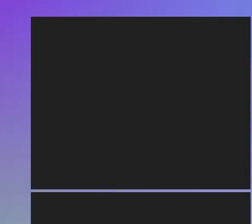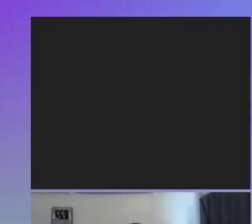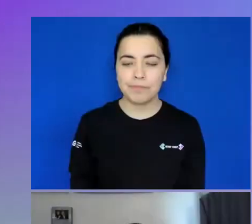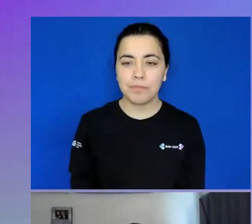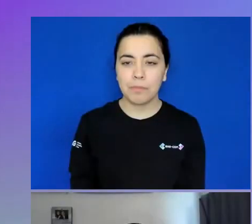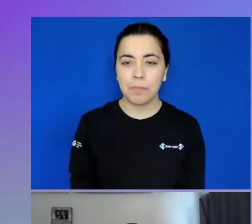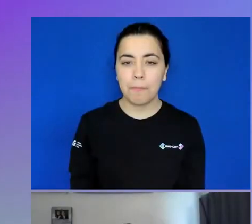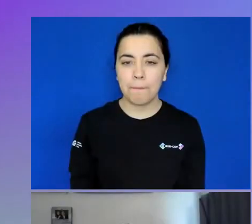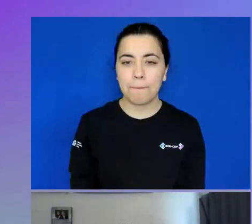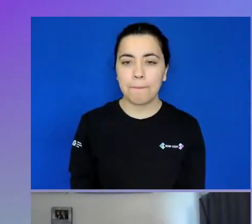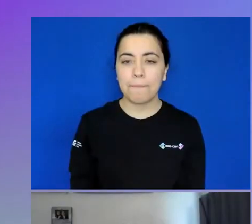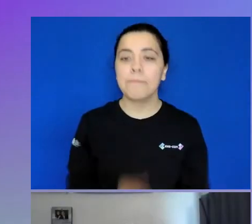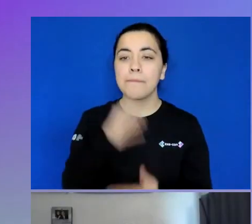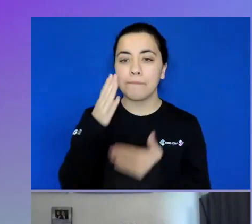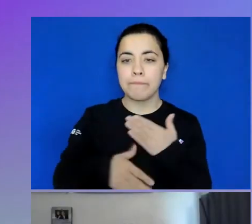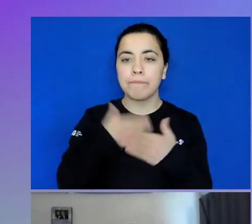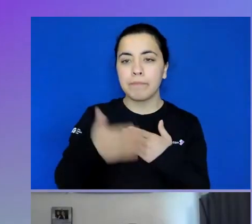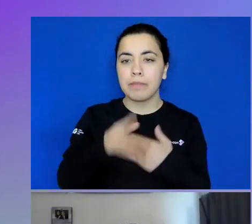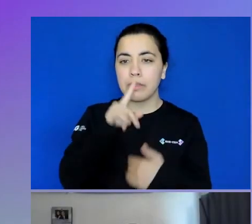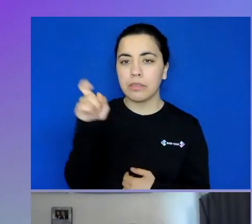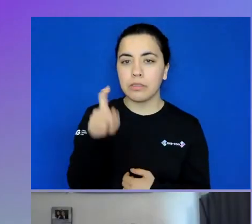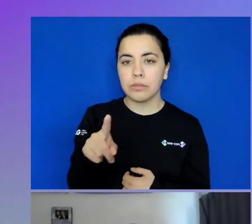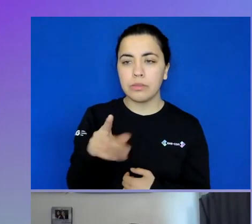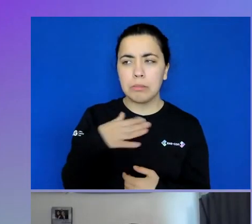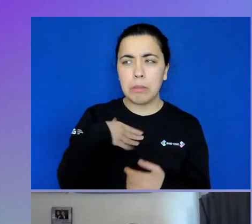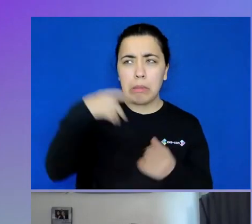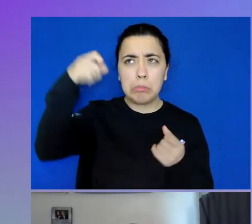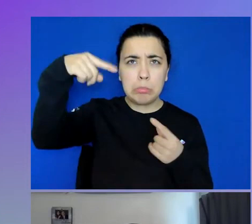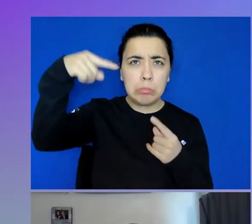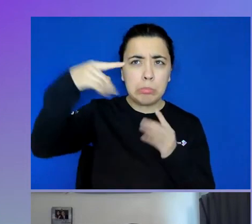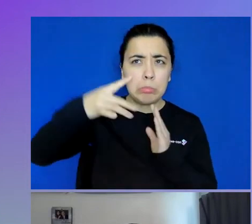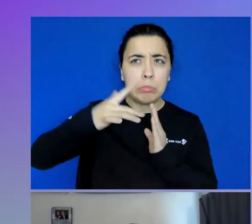question, I hope my connection is not as unstable as I think it